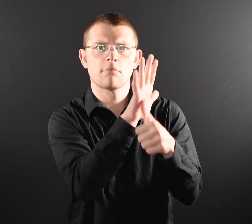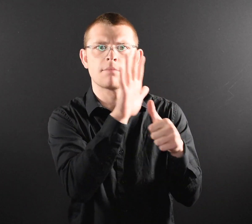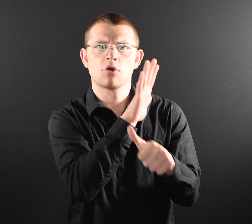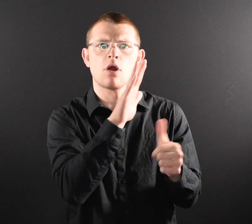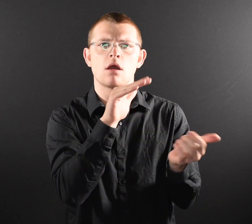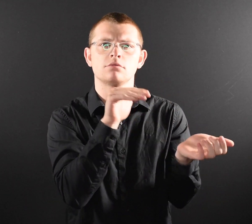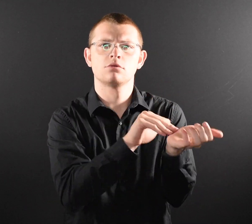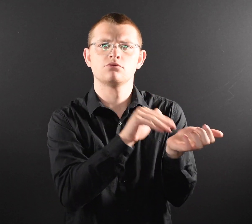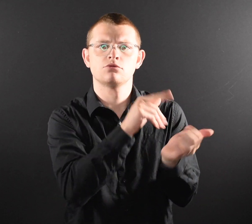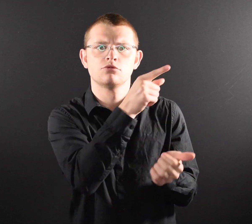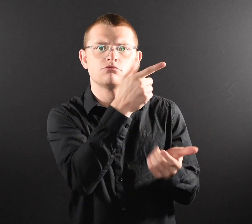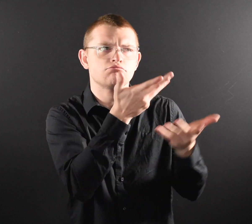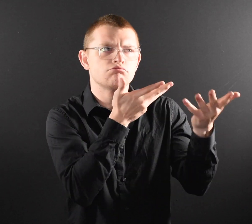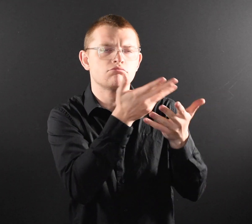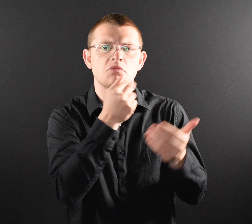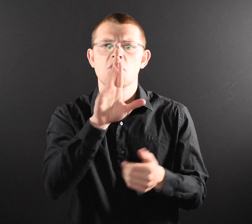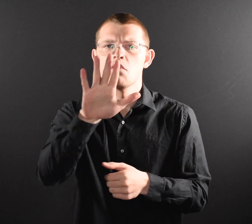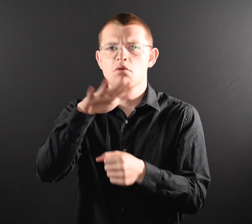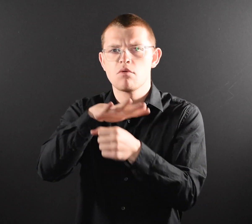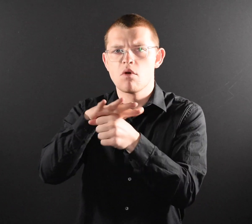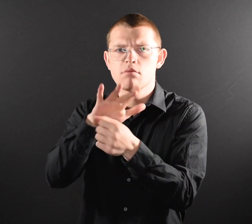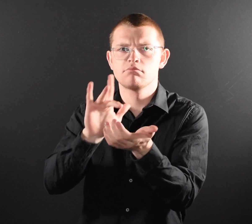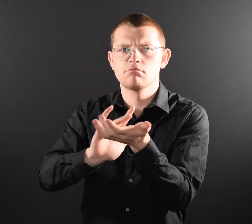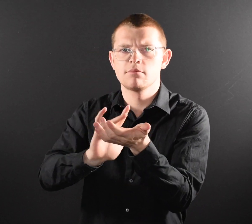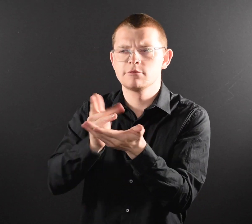provider or local pharmacy; o